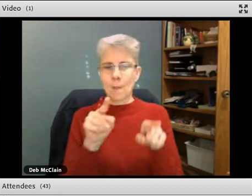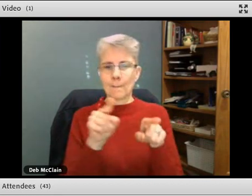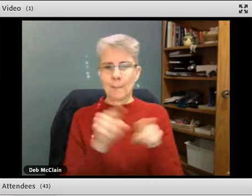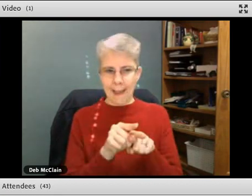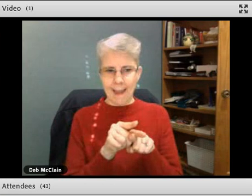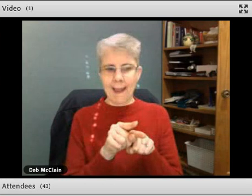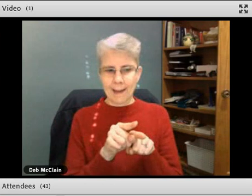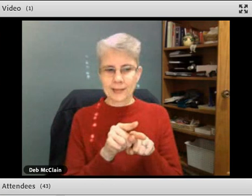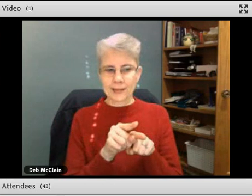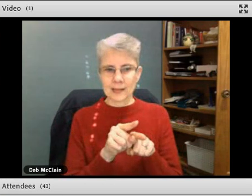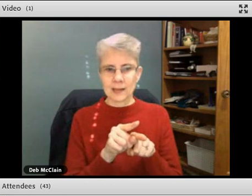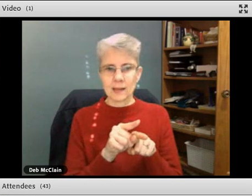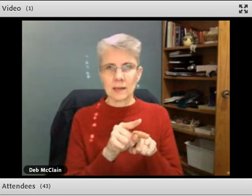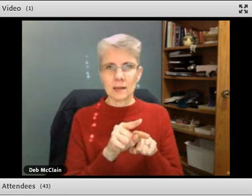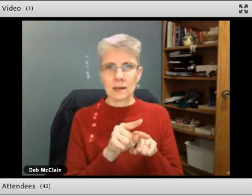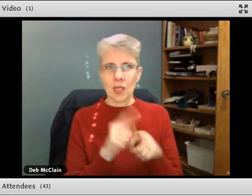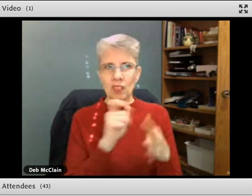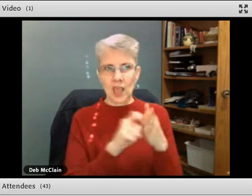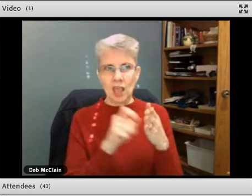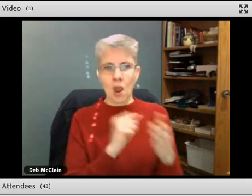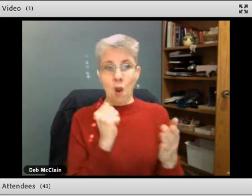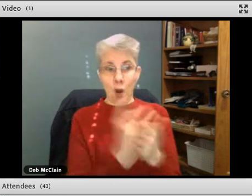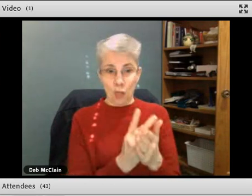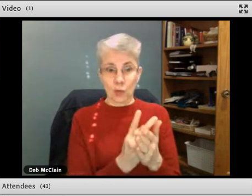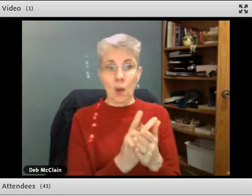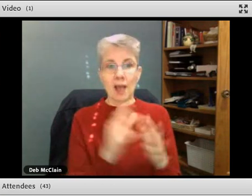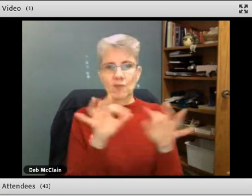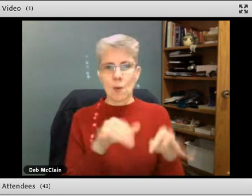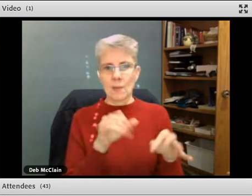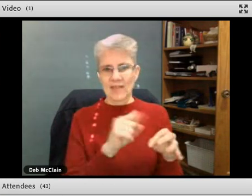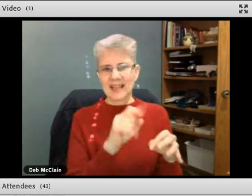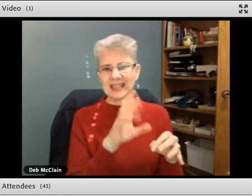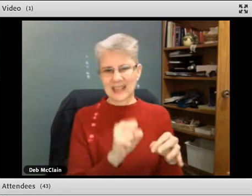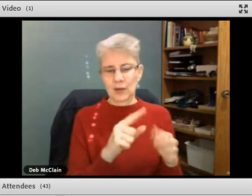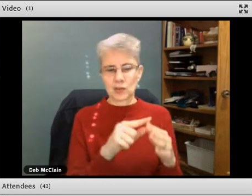So, the authority record form of the series exactly matched what was on the item.